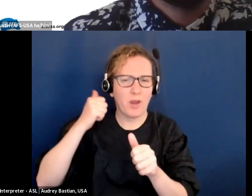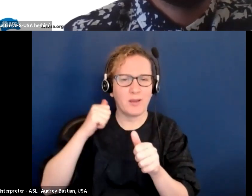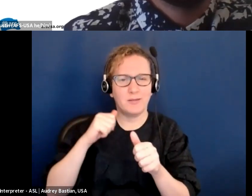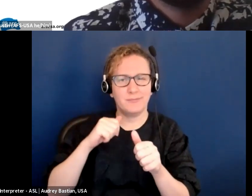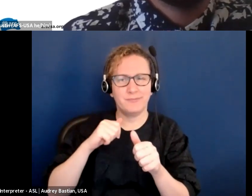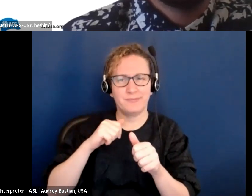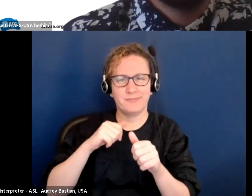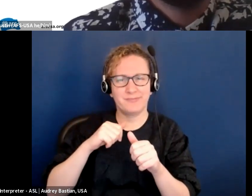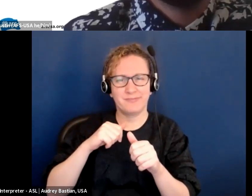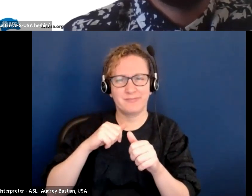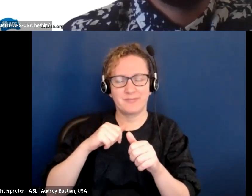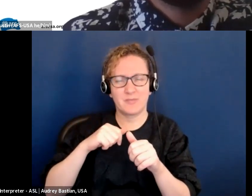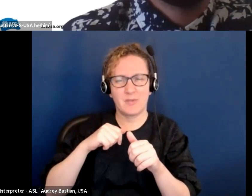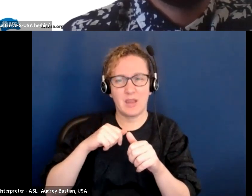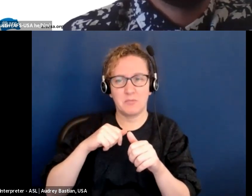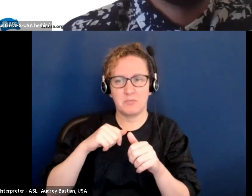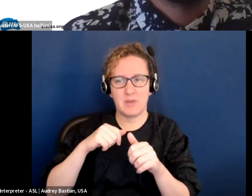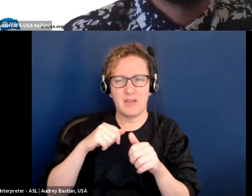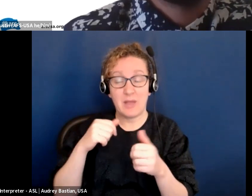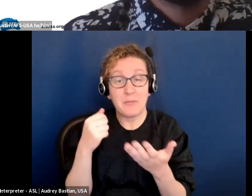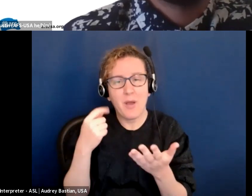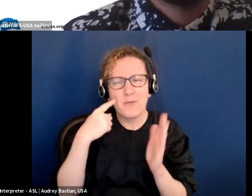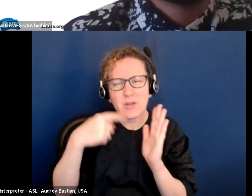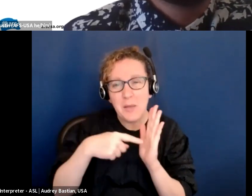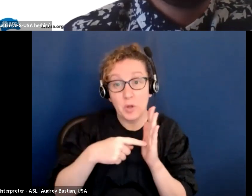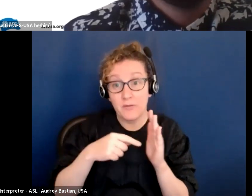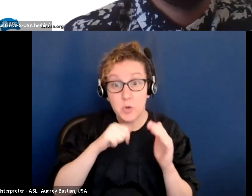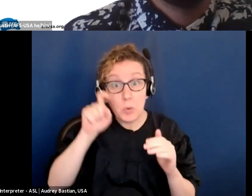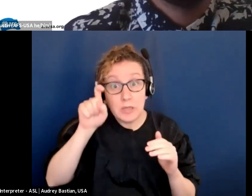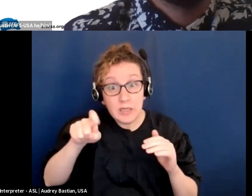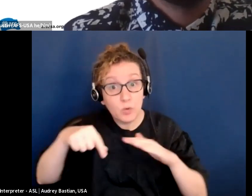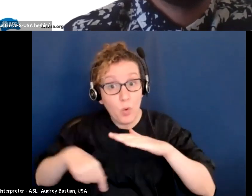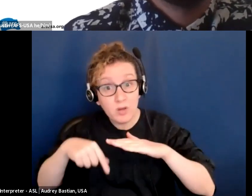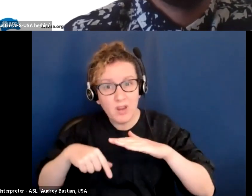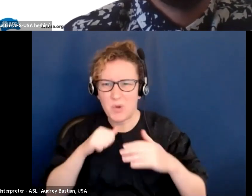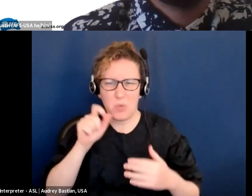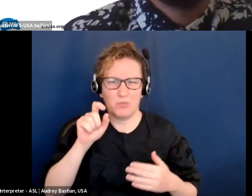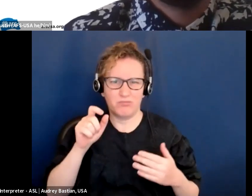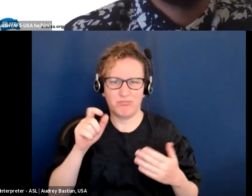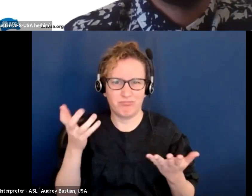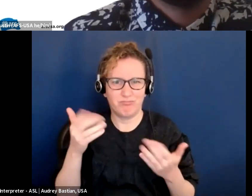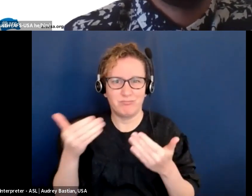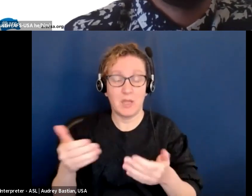Even in places when you go to island nations or island states such as Hawaii, you can have